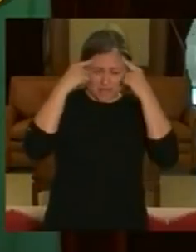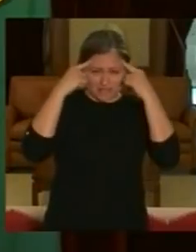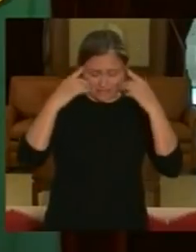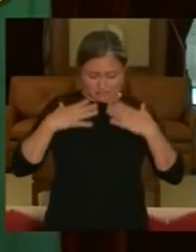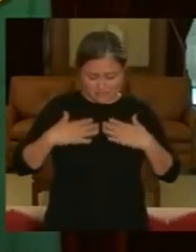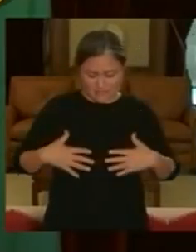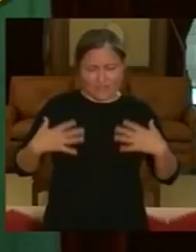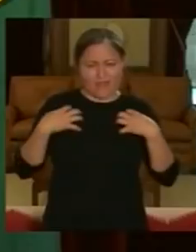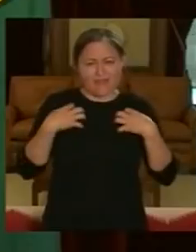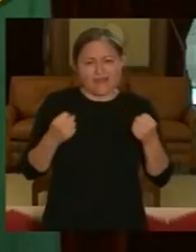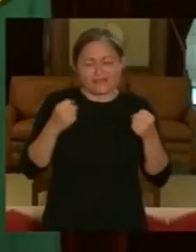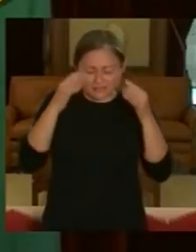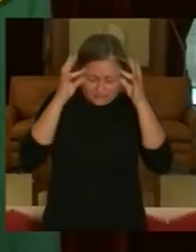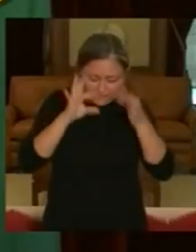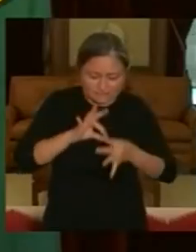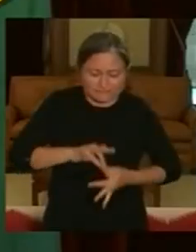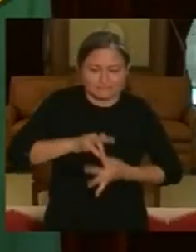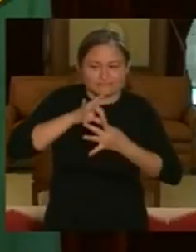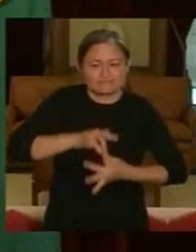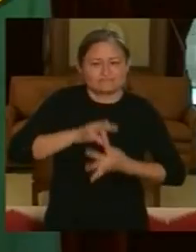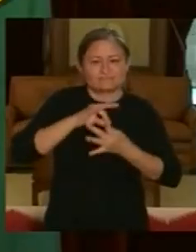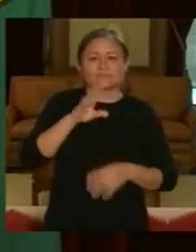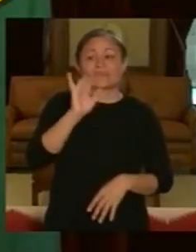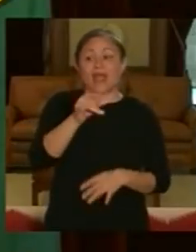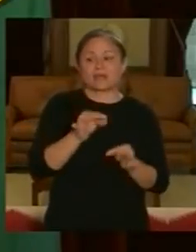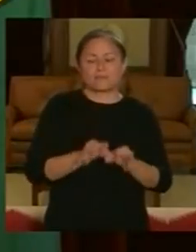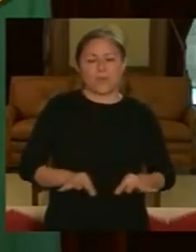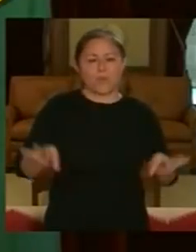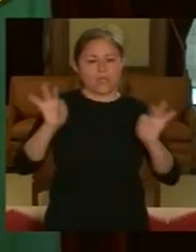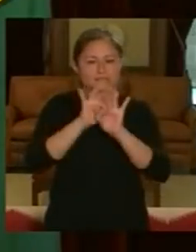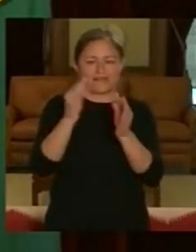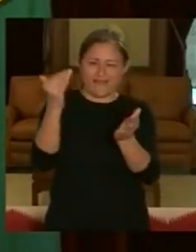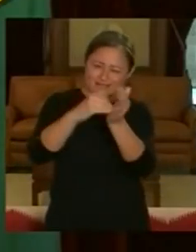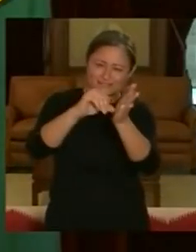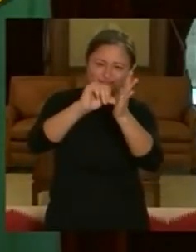SO THIS DOES NOT MEAN YOU CANNOT GO OUTSIDE. FOR EVERYONE'S PHYSICAL AND